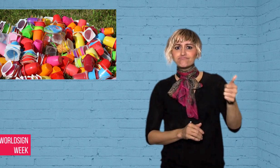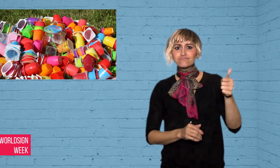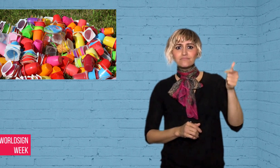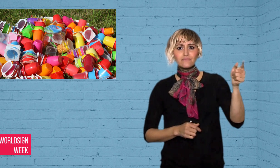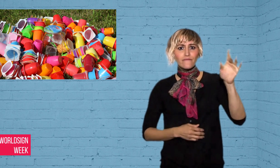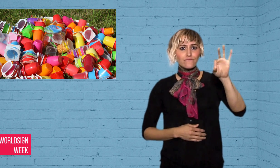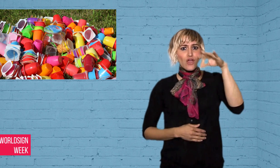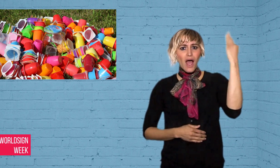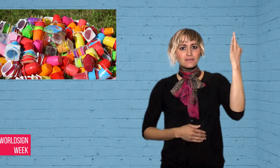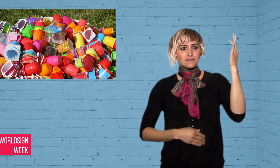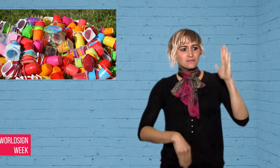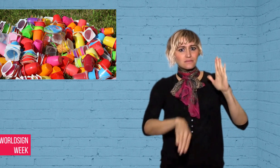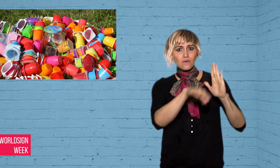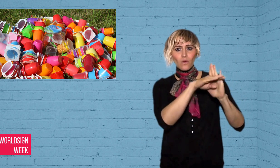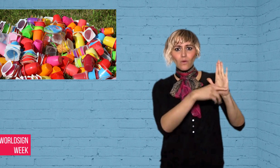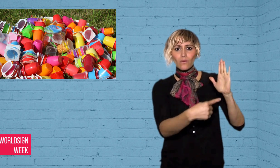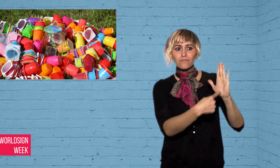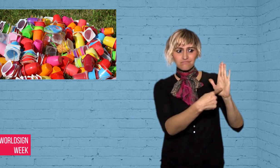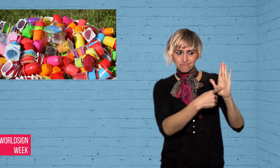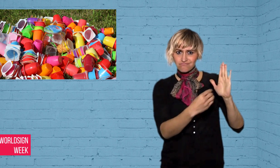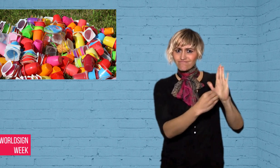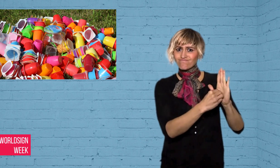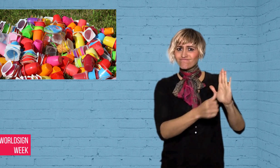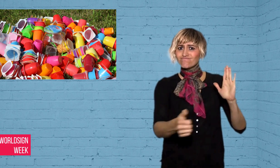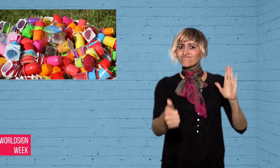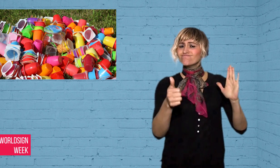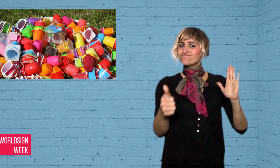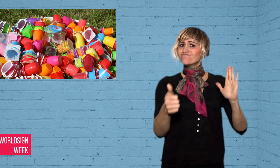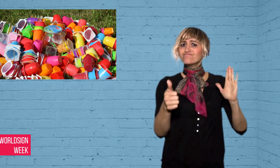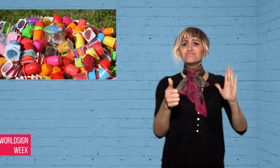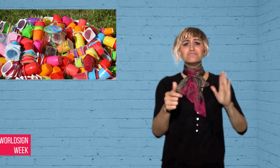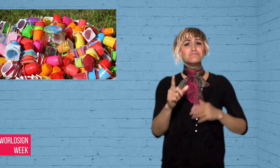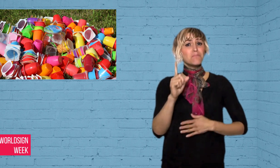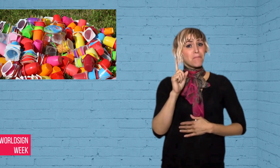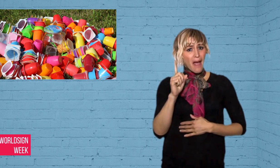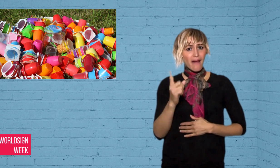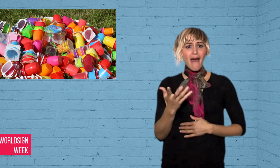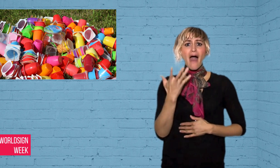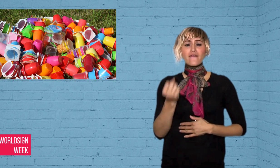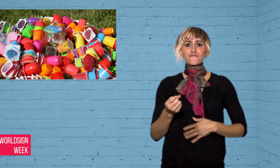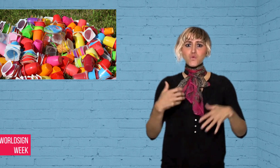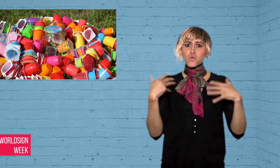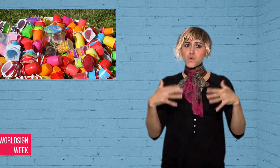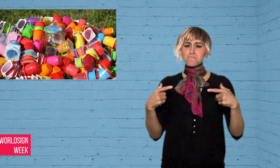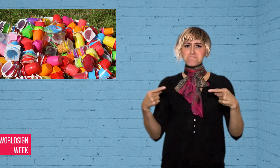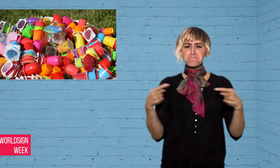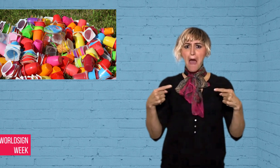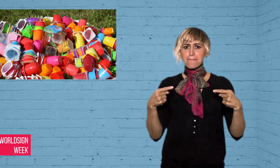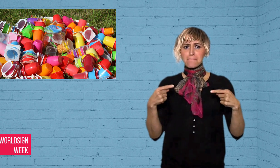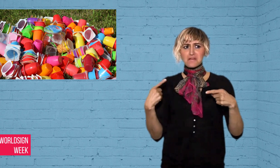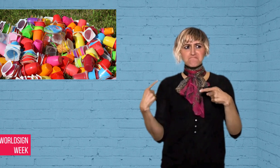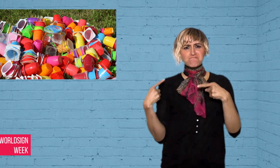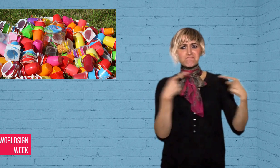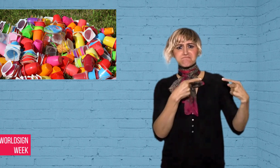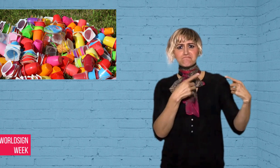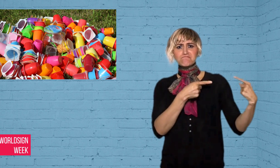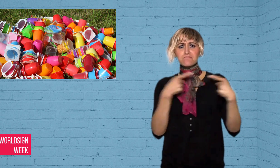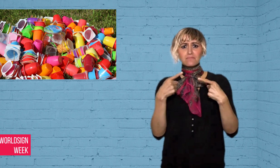There are strong opposition to it but the